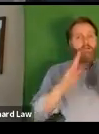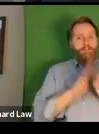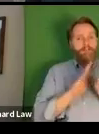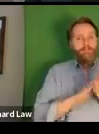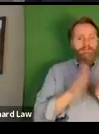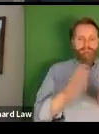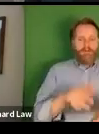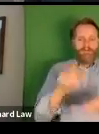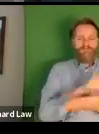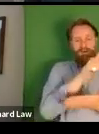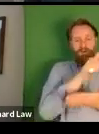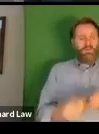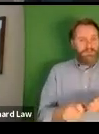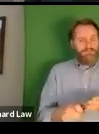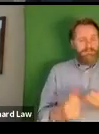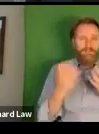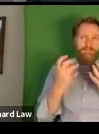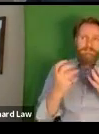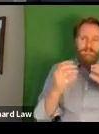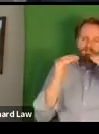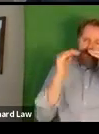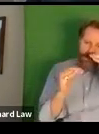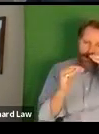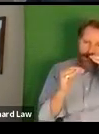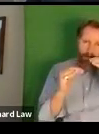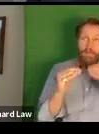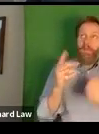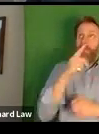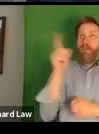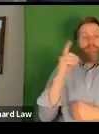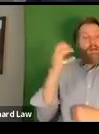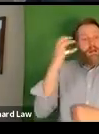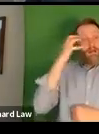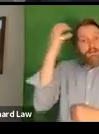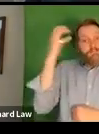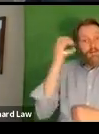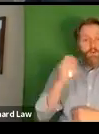we all know is that if the government won't listen to good sense we have to